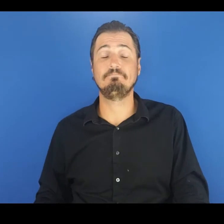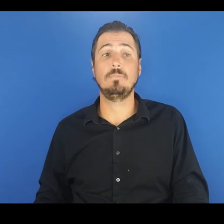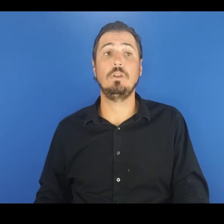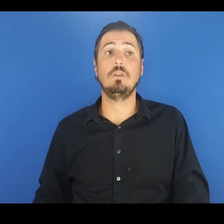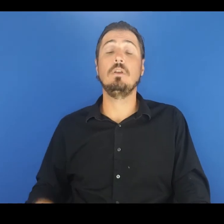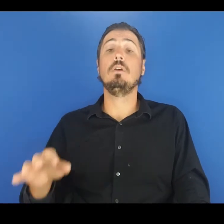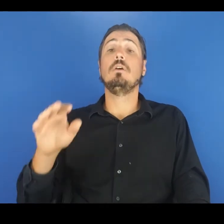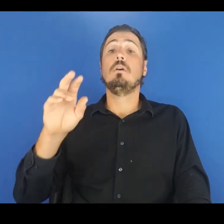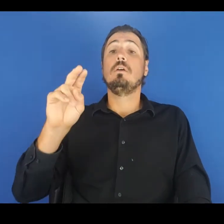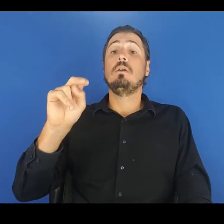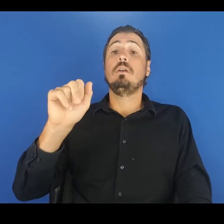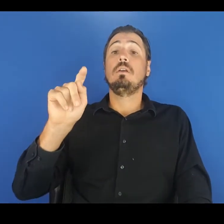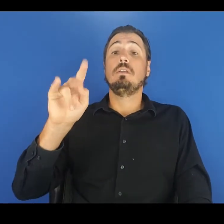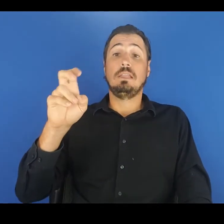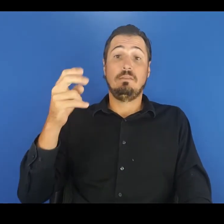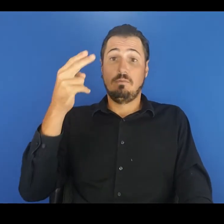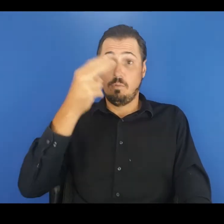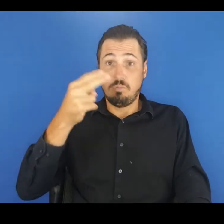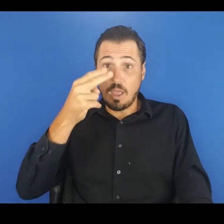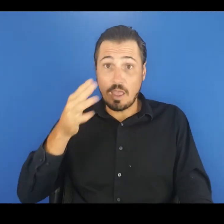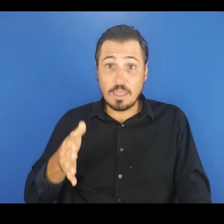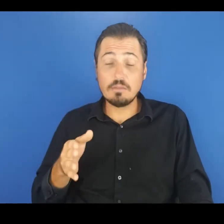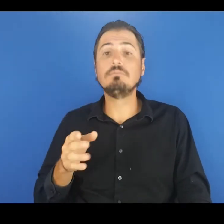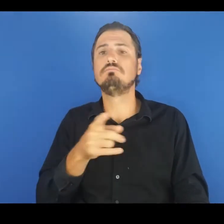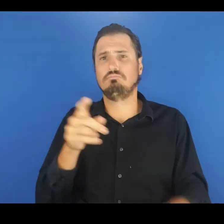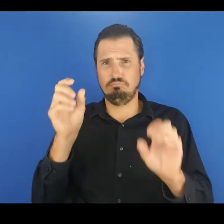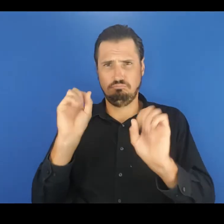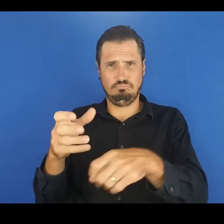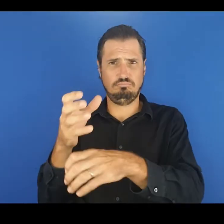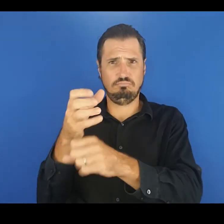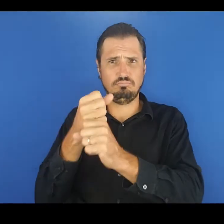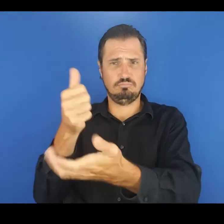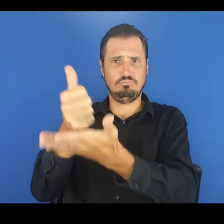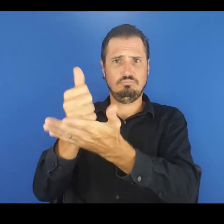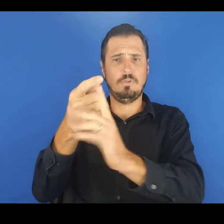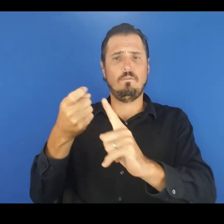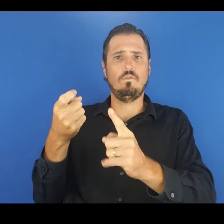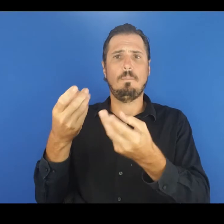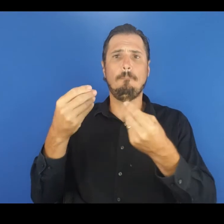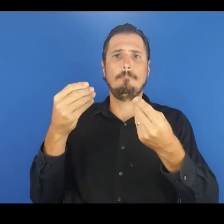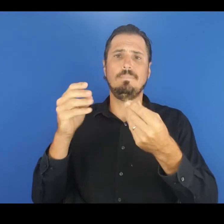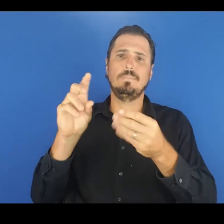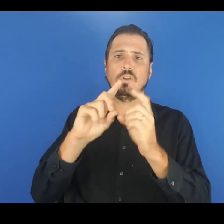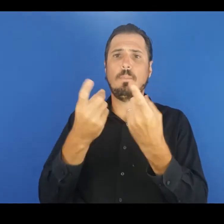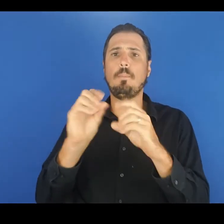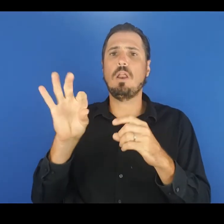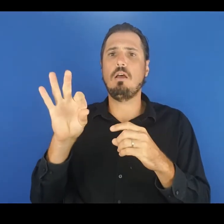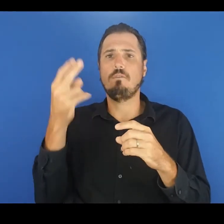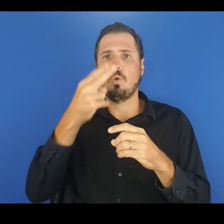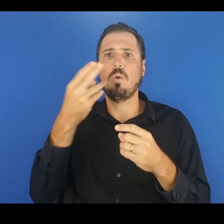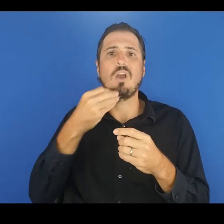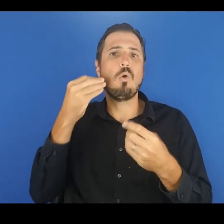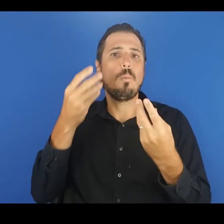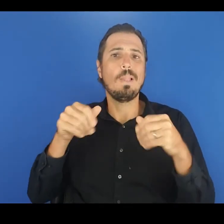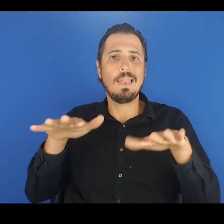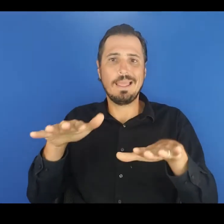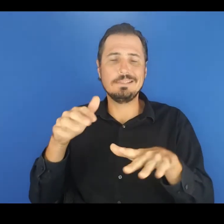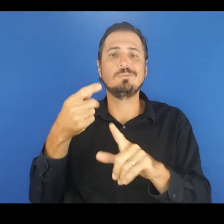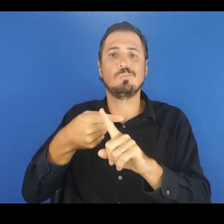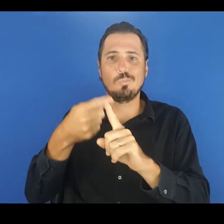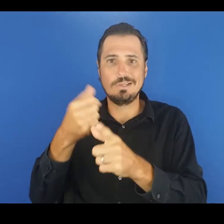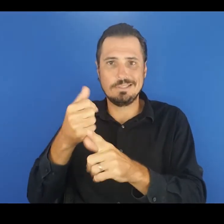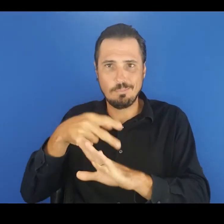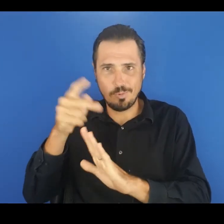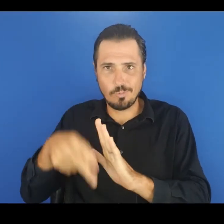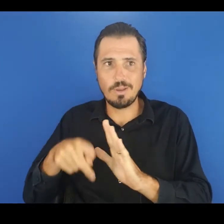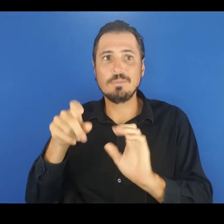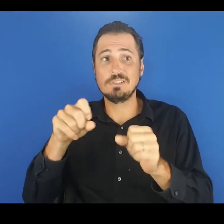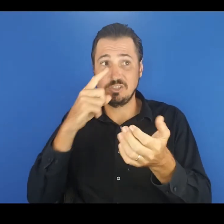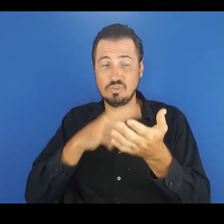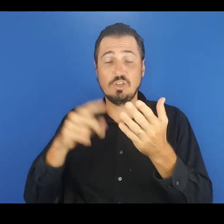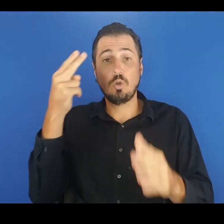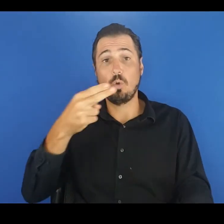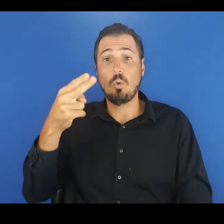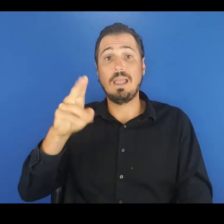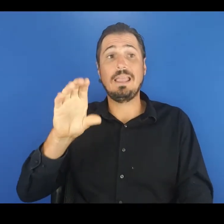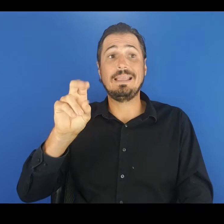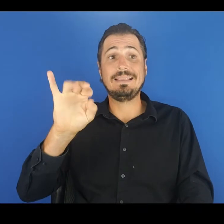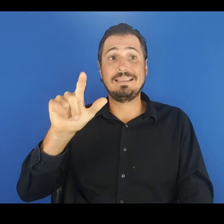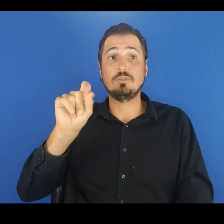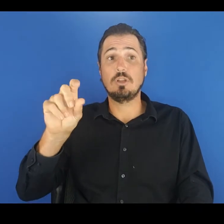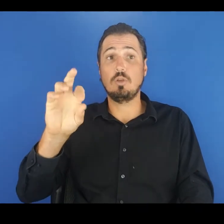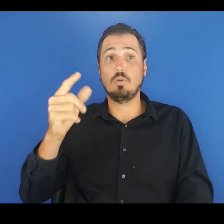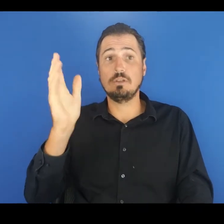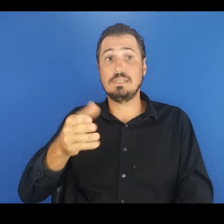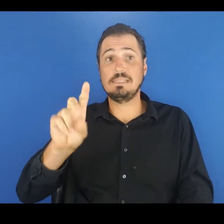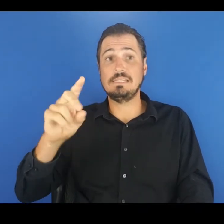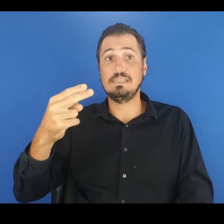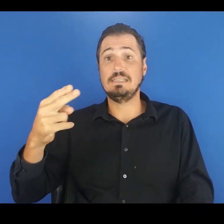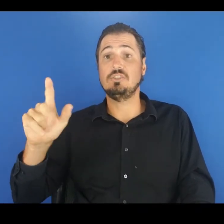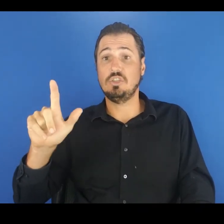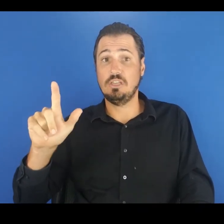Native Hawaiians are eligible for the Department of Hawaiian Homelands Emergency Rental Assistance Program. More information is available at HawaiianCouncil.org/dhhl.